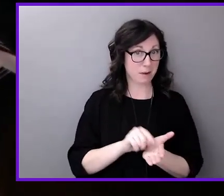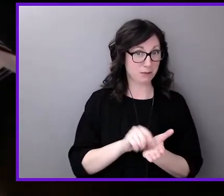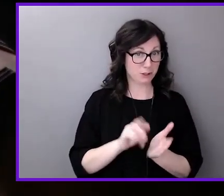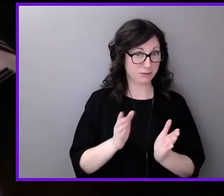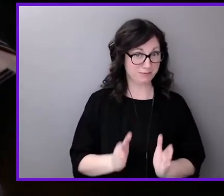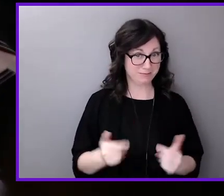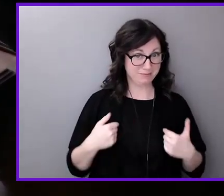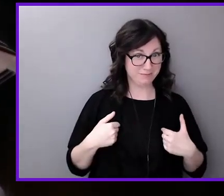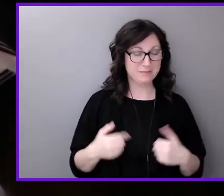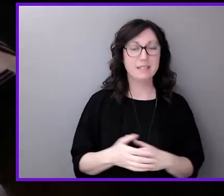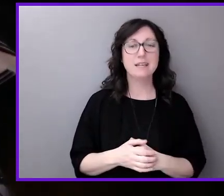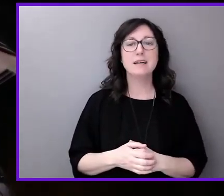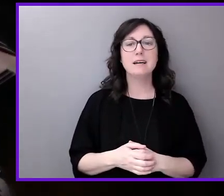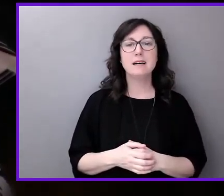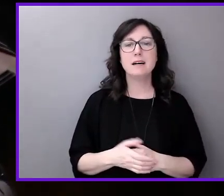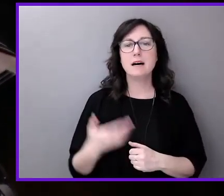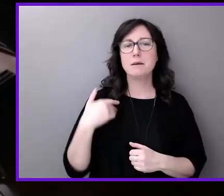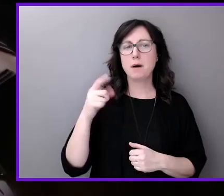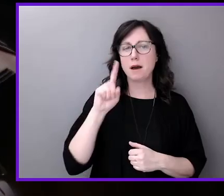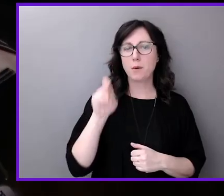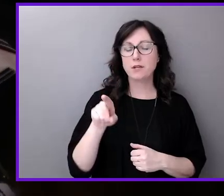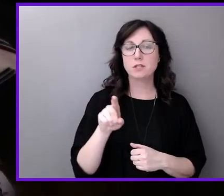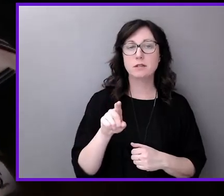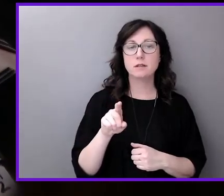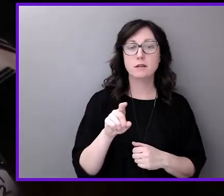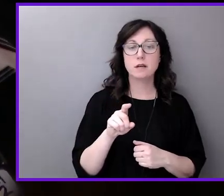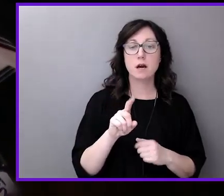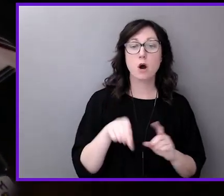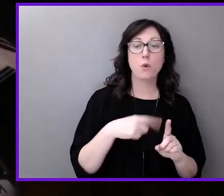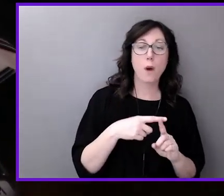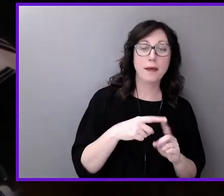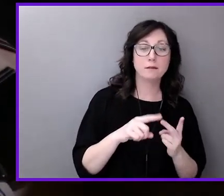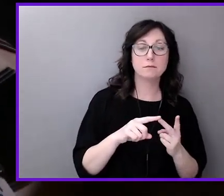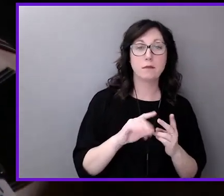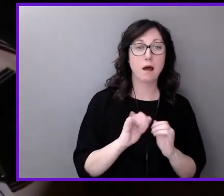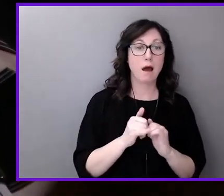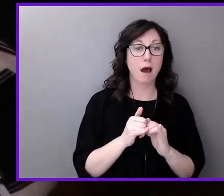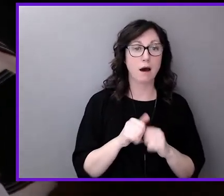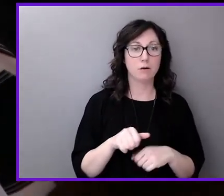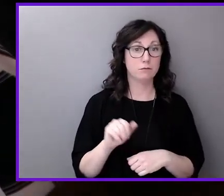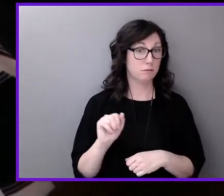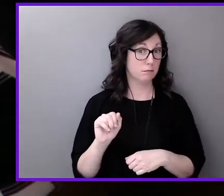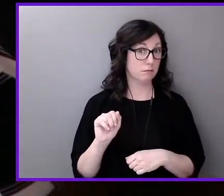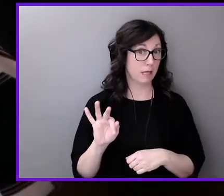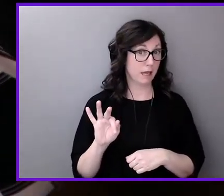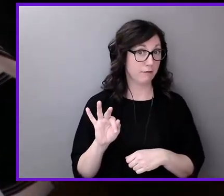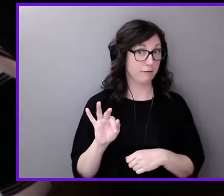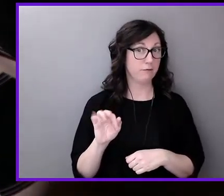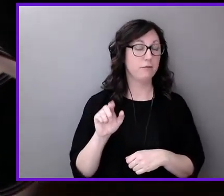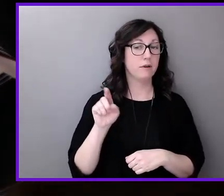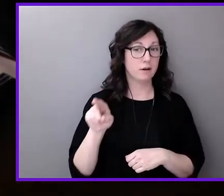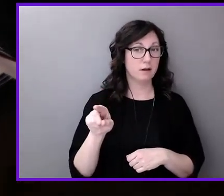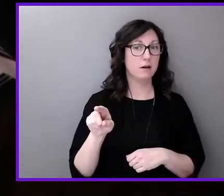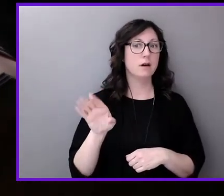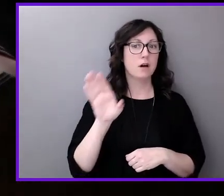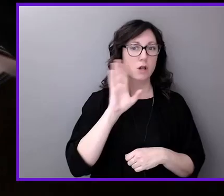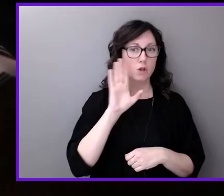My question is: when and how is the Canada Council possibly going to democratize access to funds